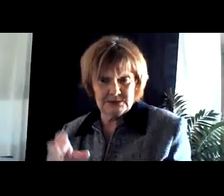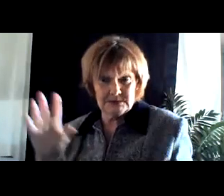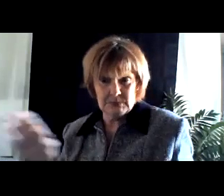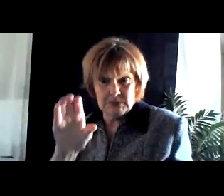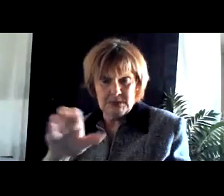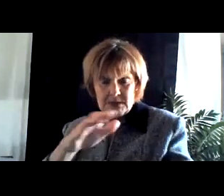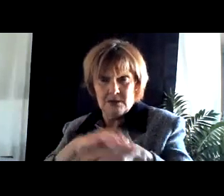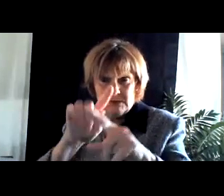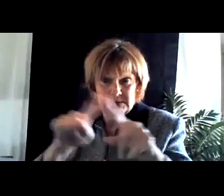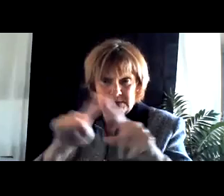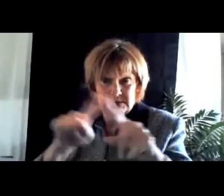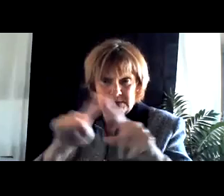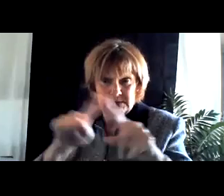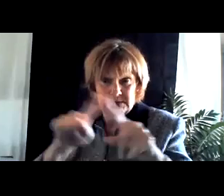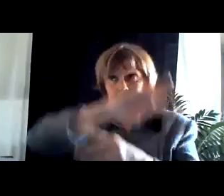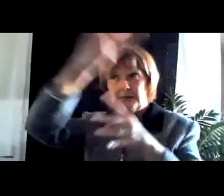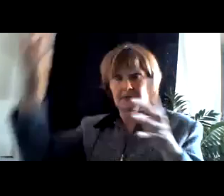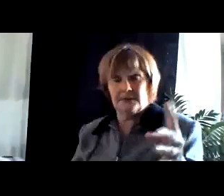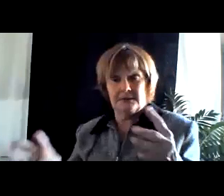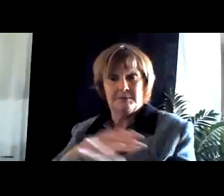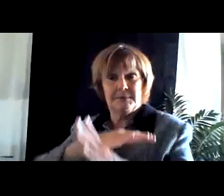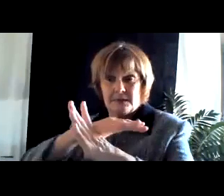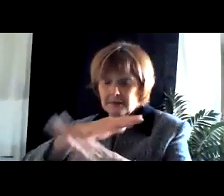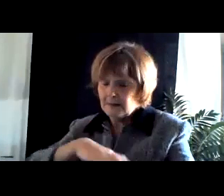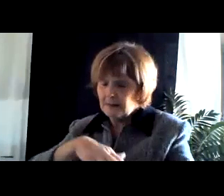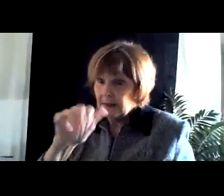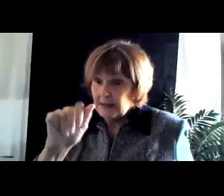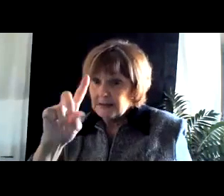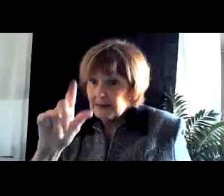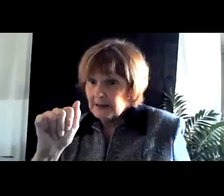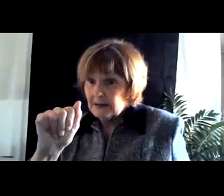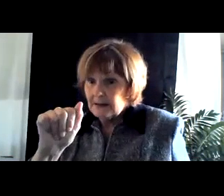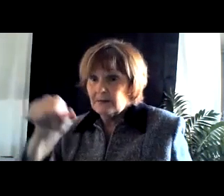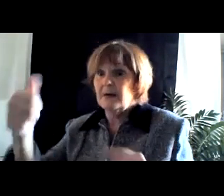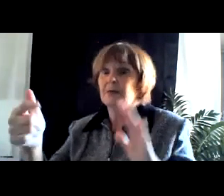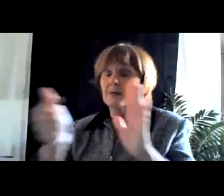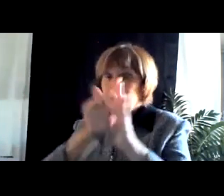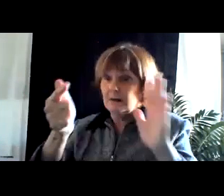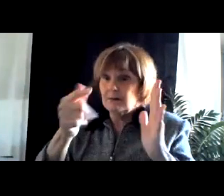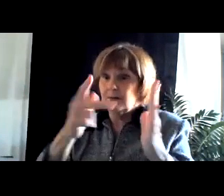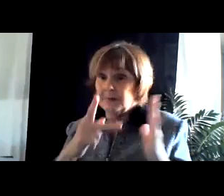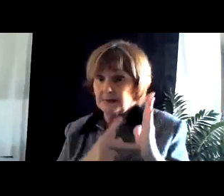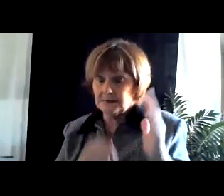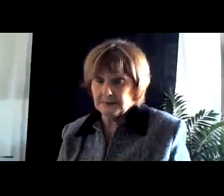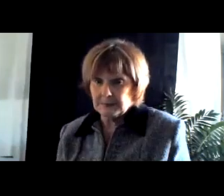protected under ADA or any other law policy? [Justice] So those mental health considerations